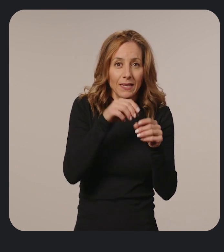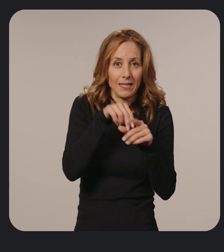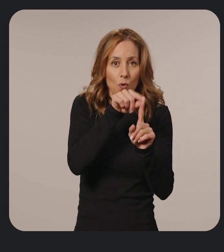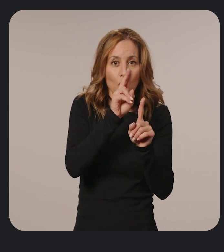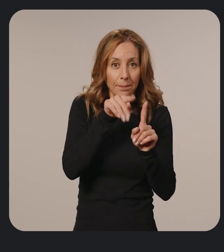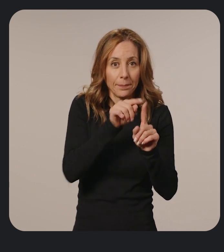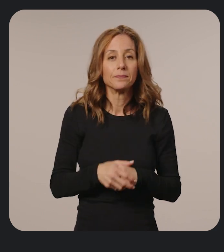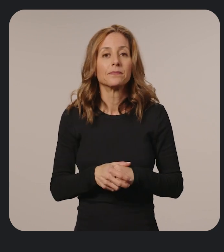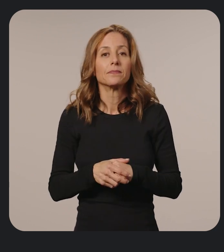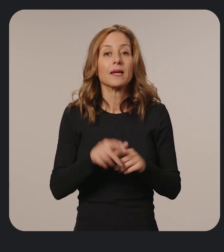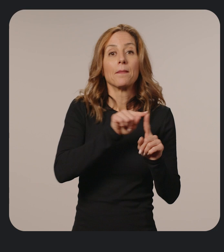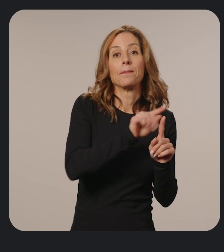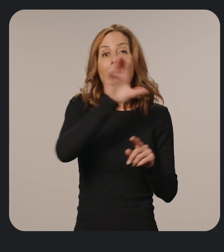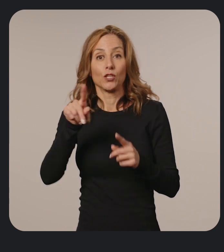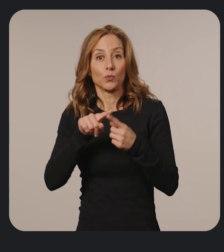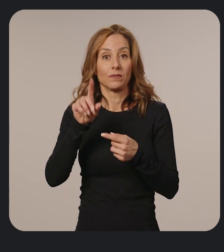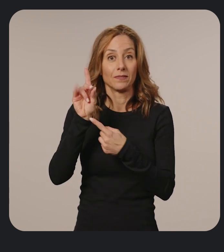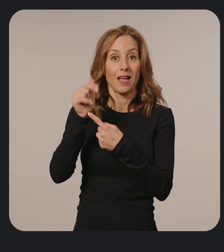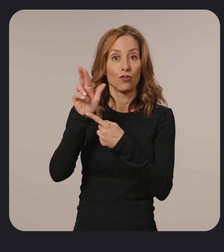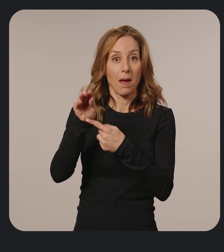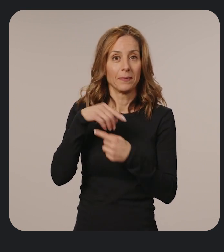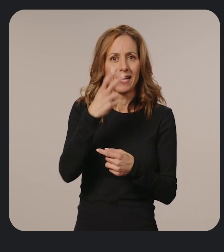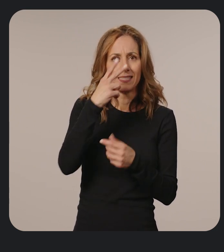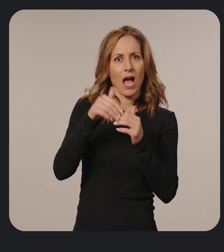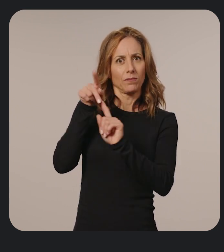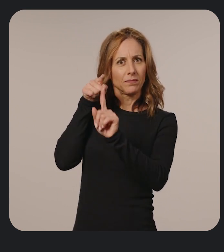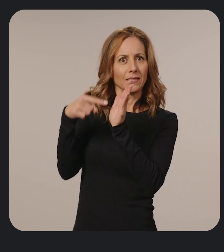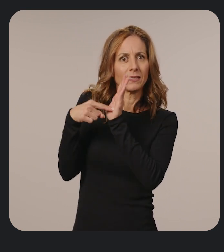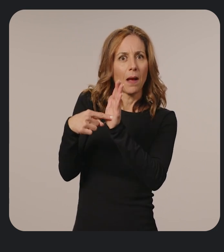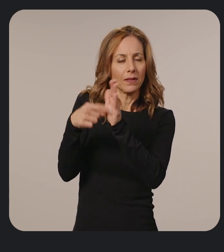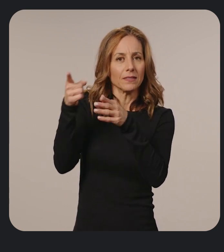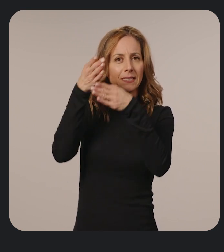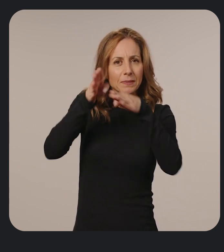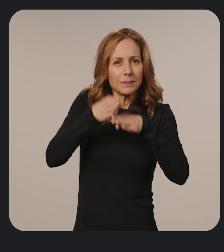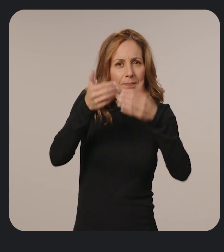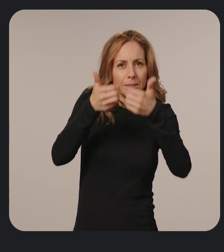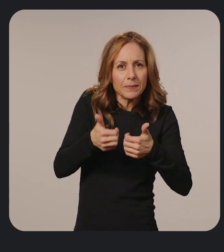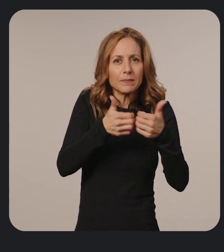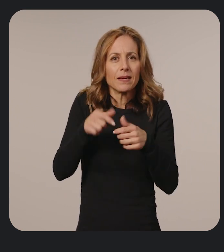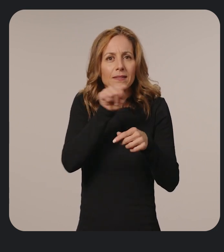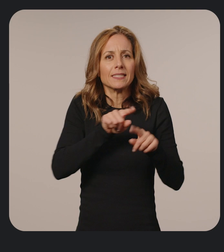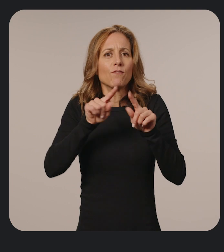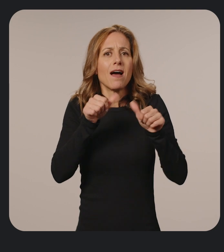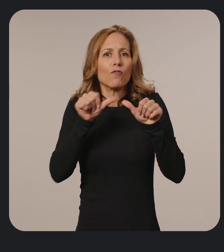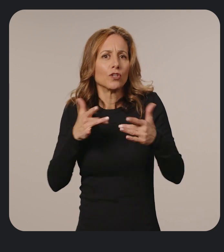in one frame of this orb. Going back to that diagram, you can see how this particular example splits up the areas of concern.